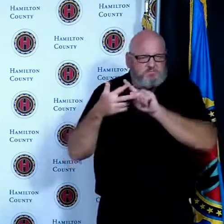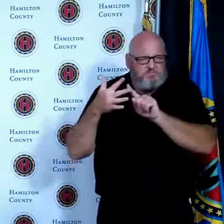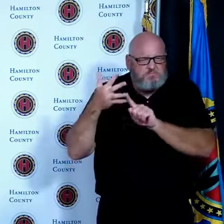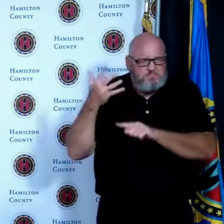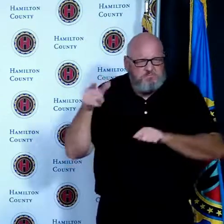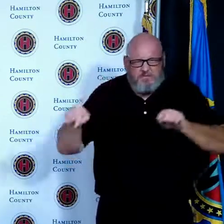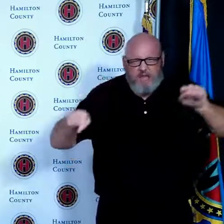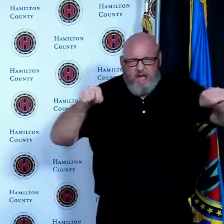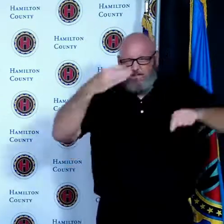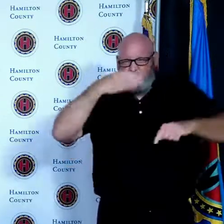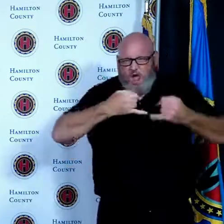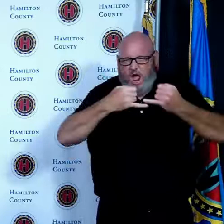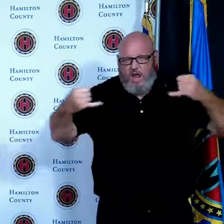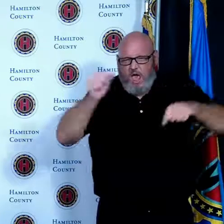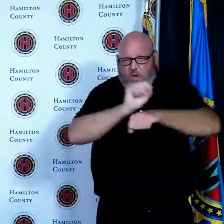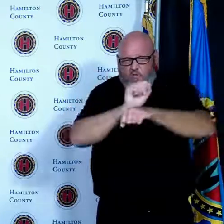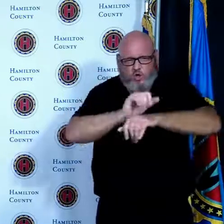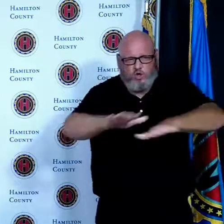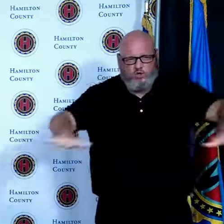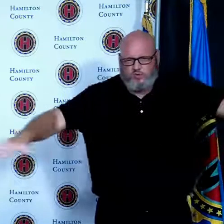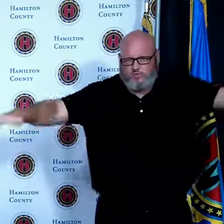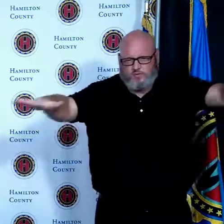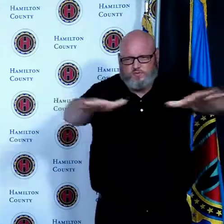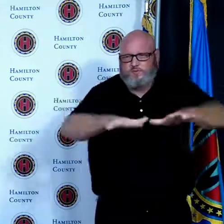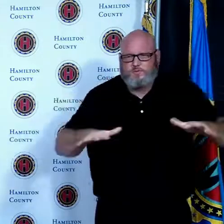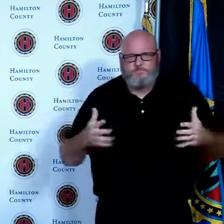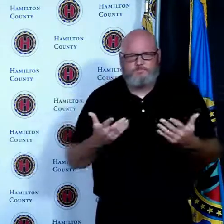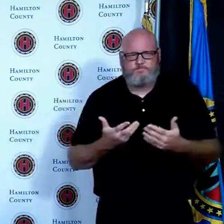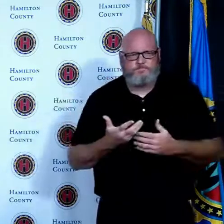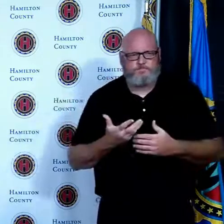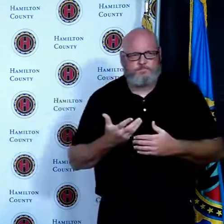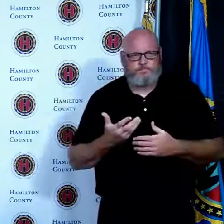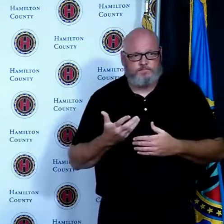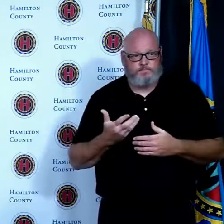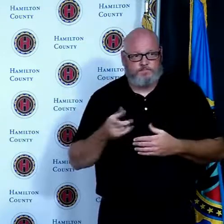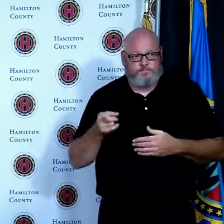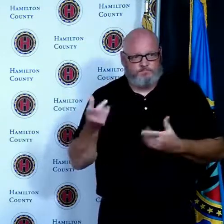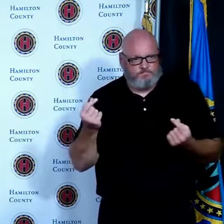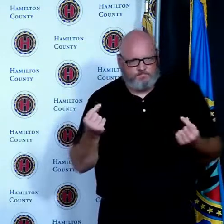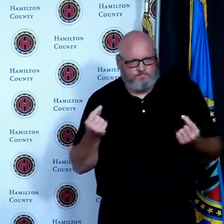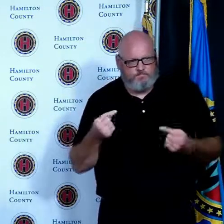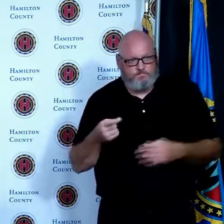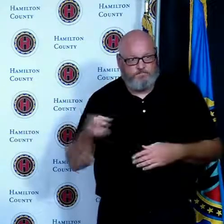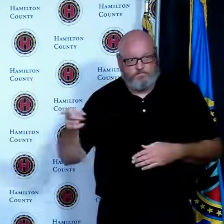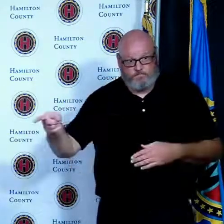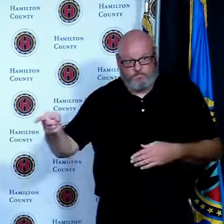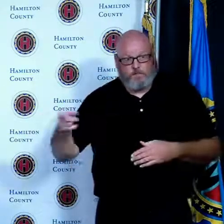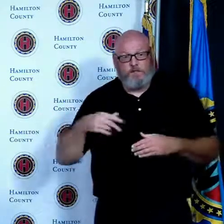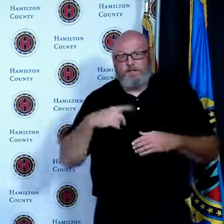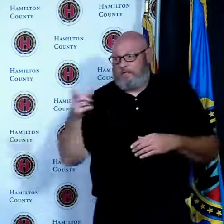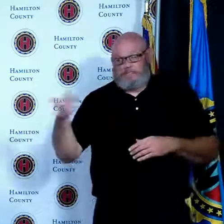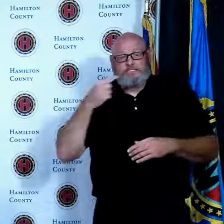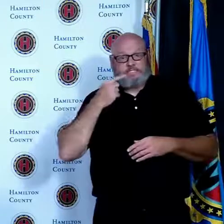so housing complexes you know and some of it is related to individual